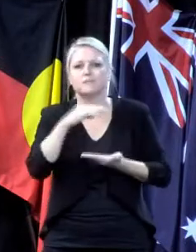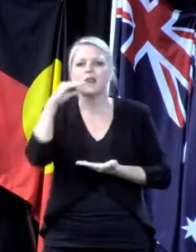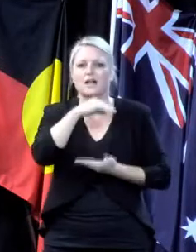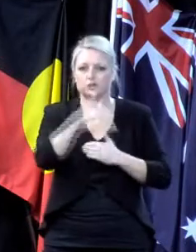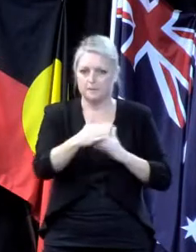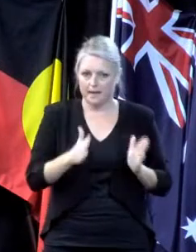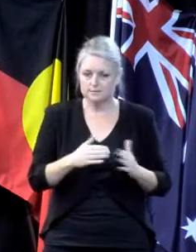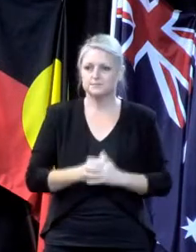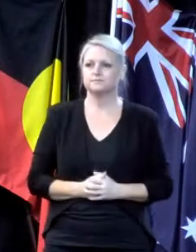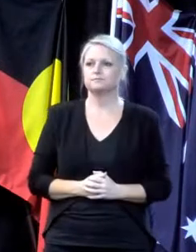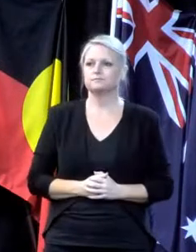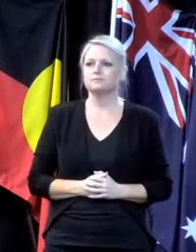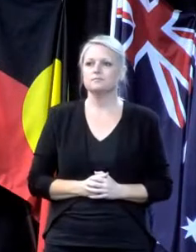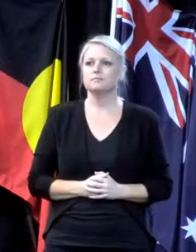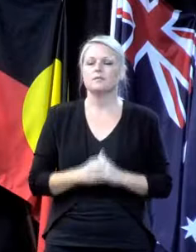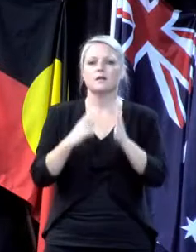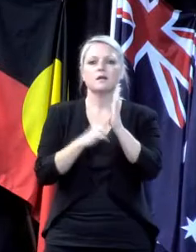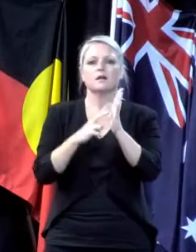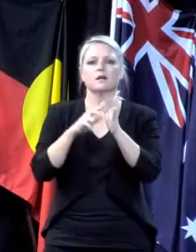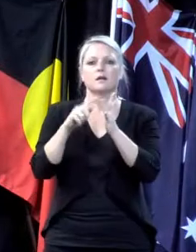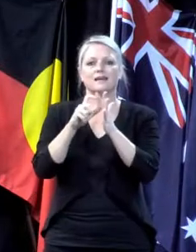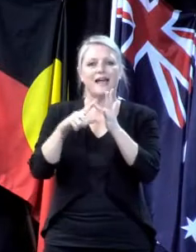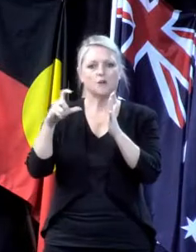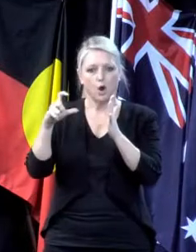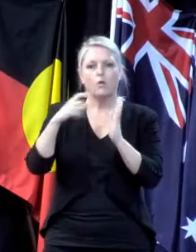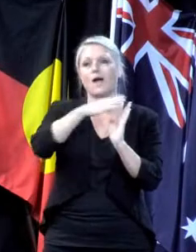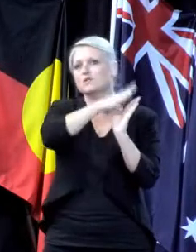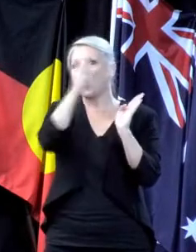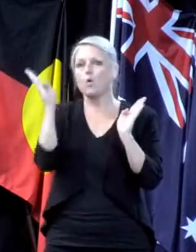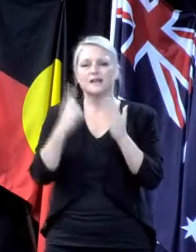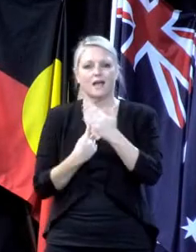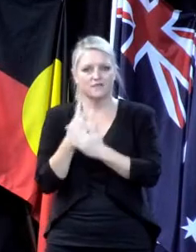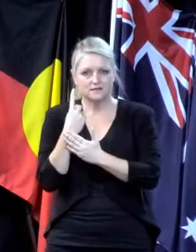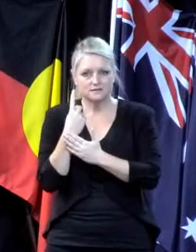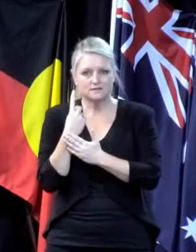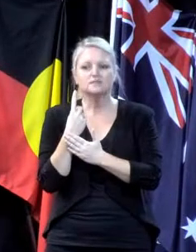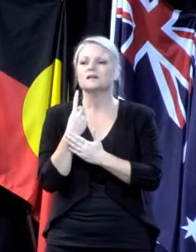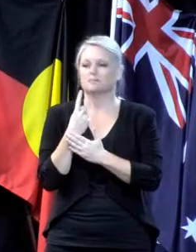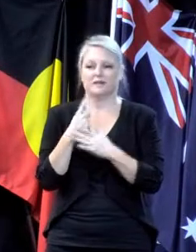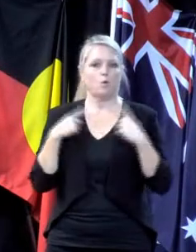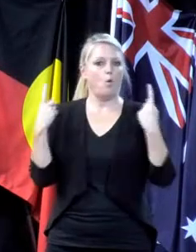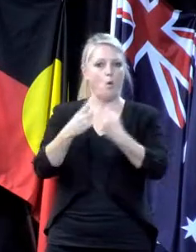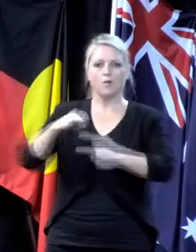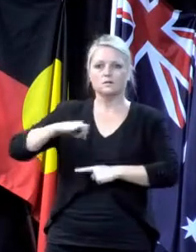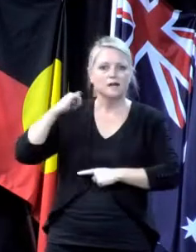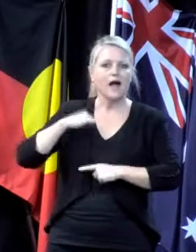We have NAIDOC, an all-day NAIDOC event that involves all staff and community members.